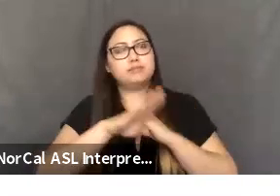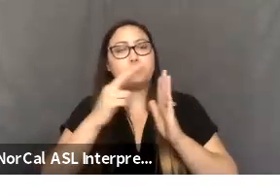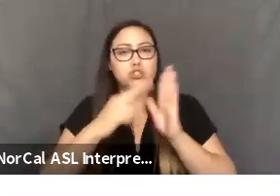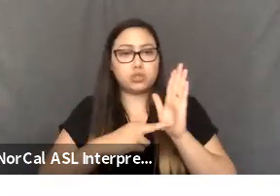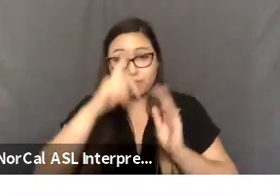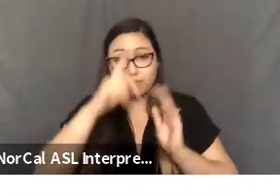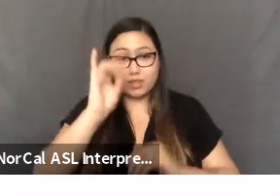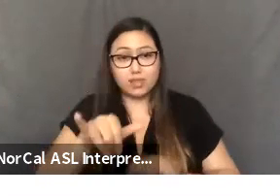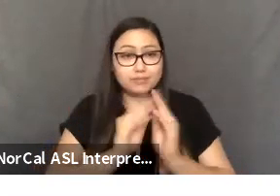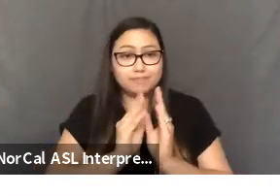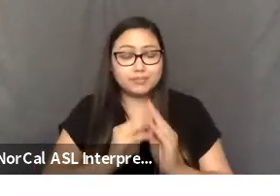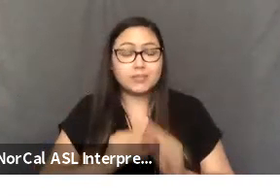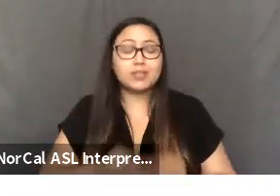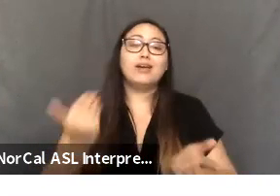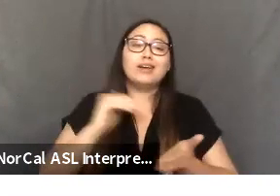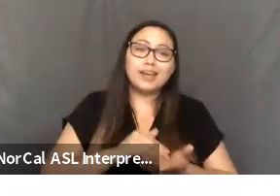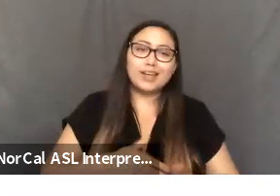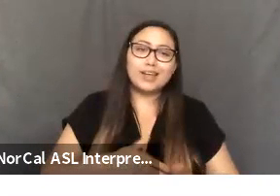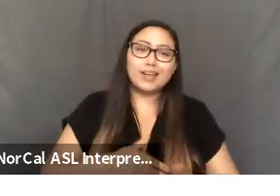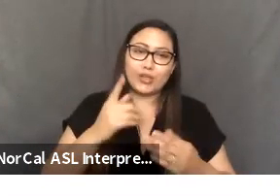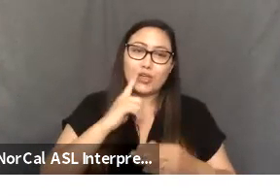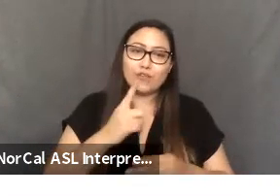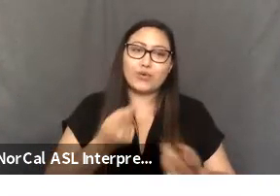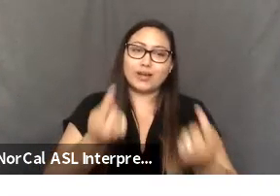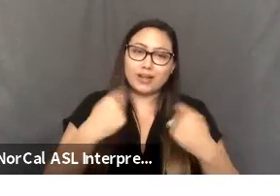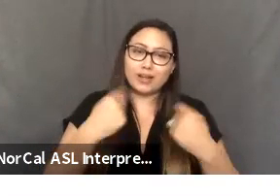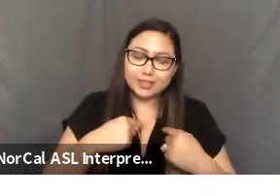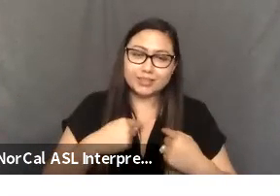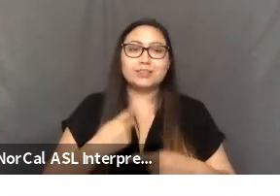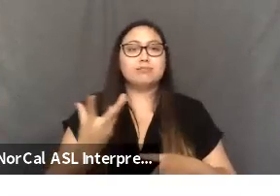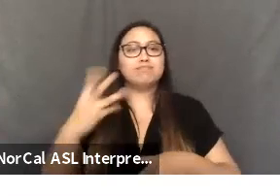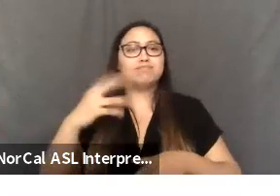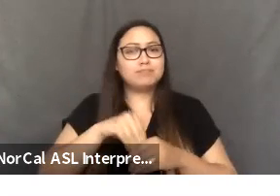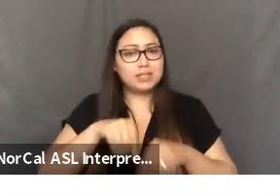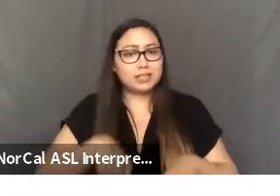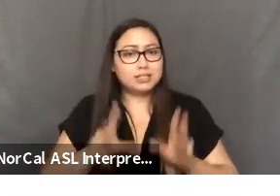thank you for attending today's session. And thank you again to Steven and Megan for your